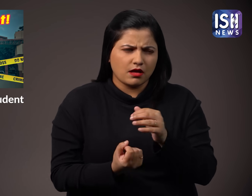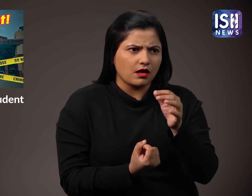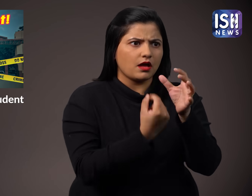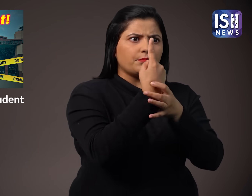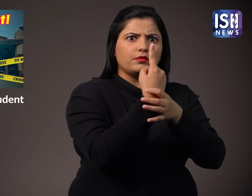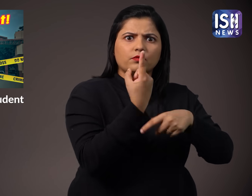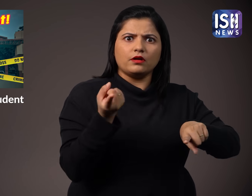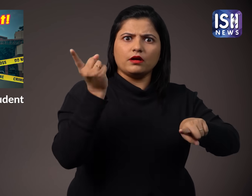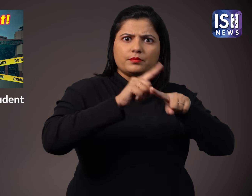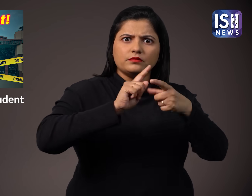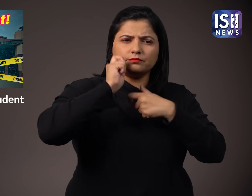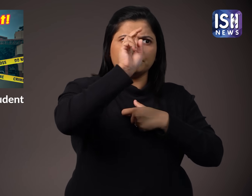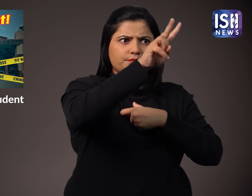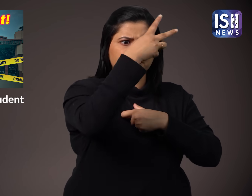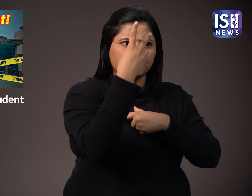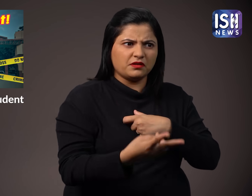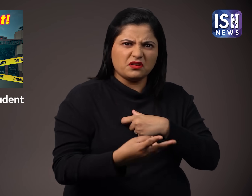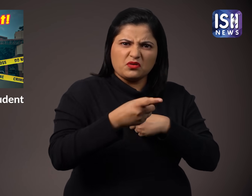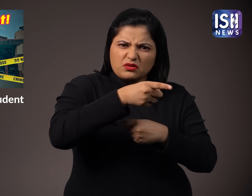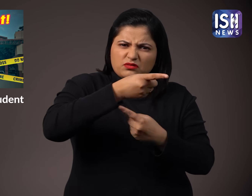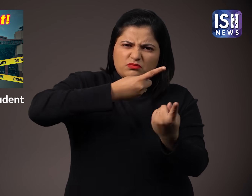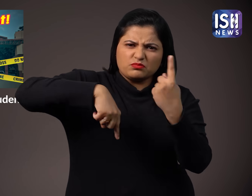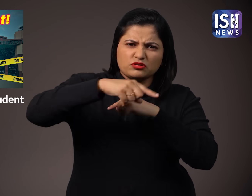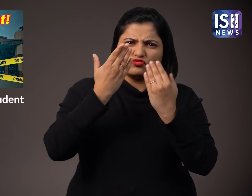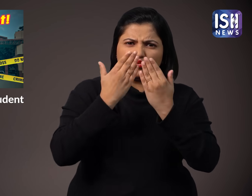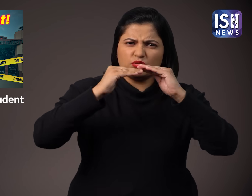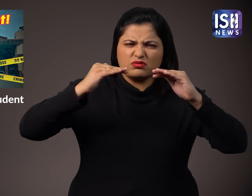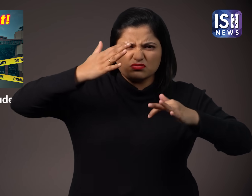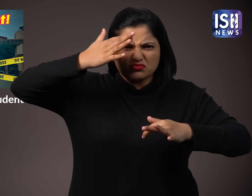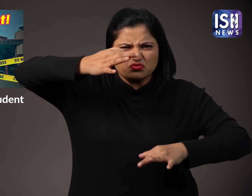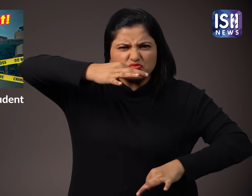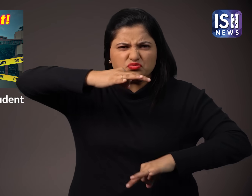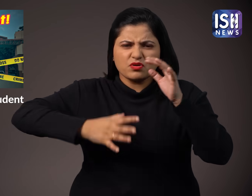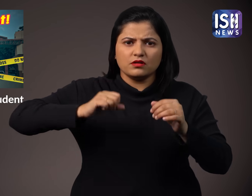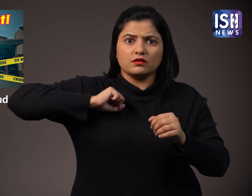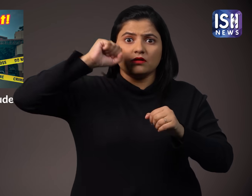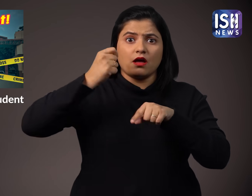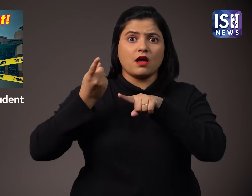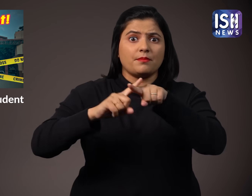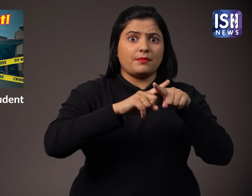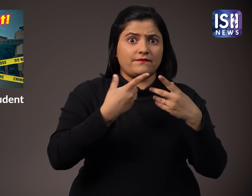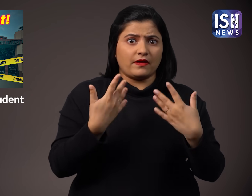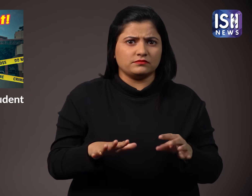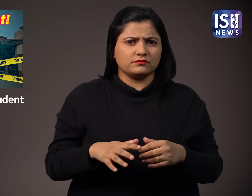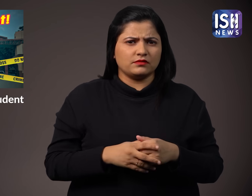One such incident has sparked massive outrage and protests from students.